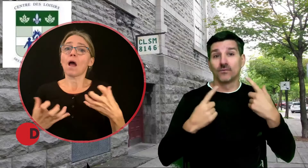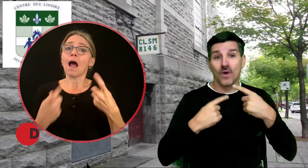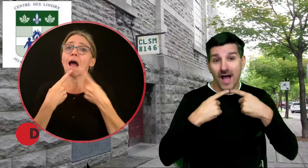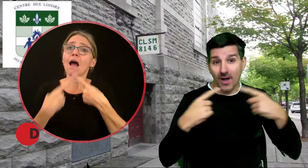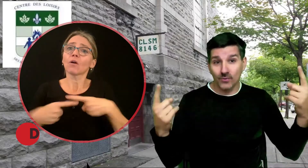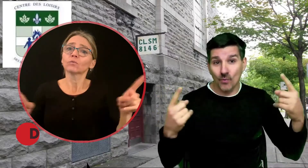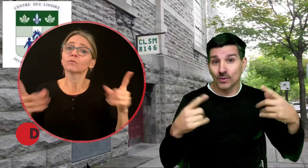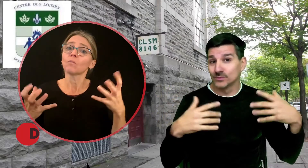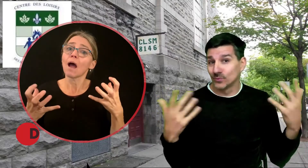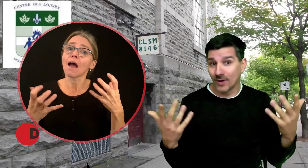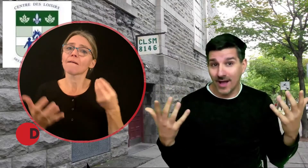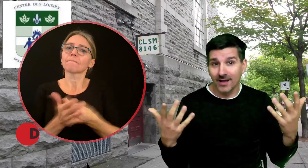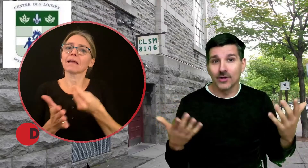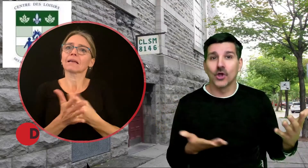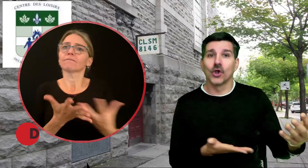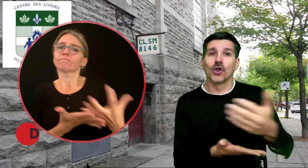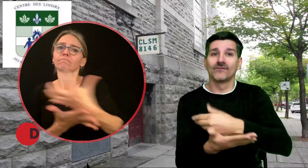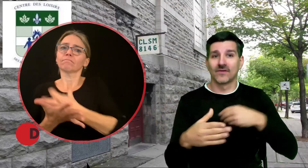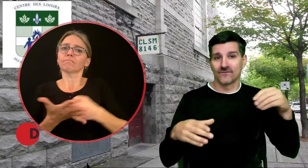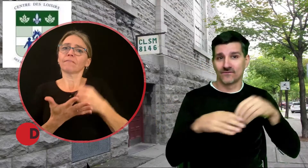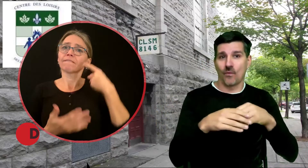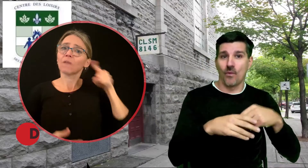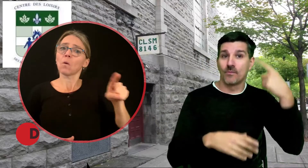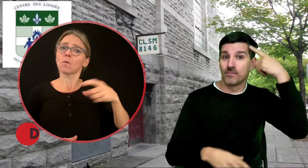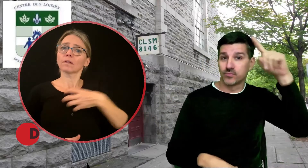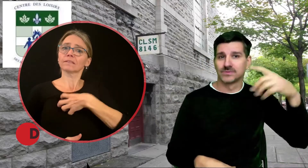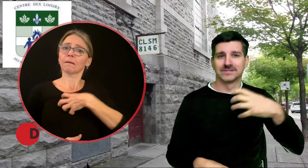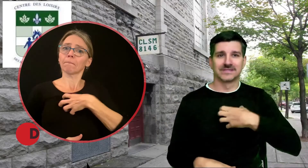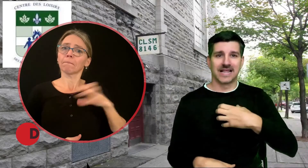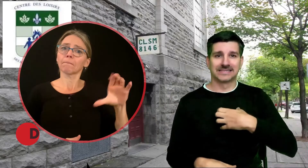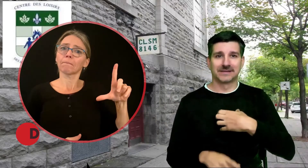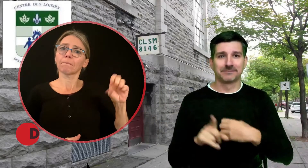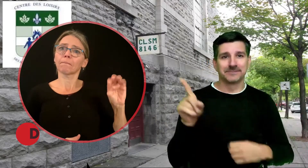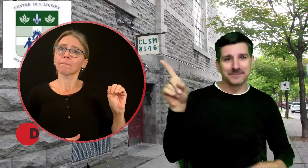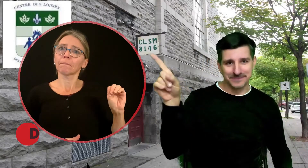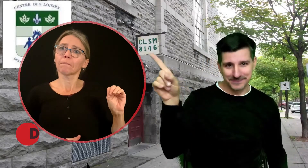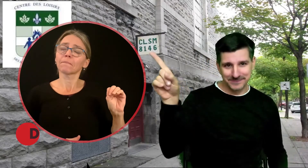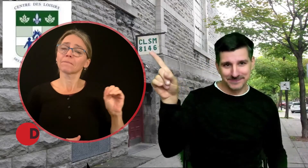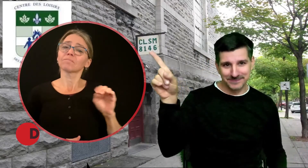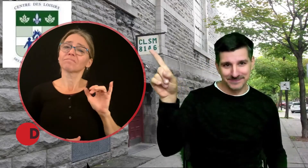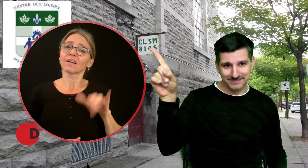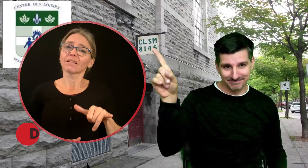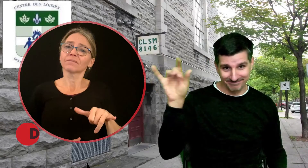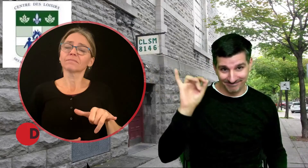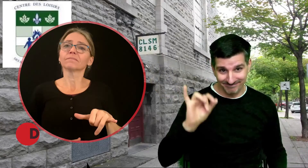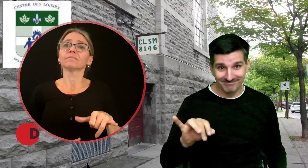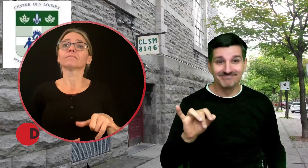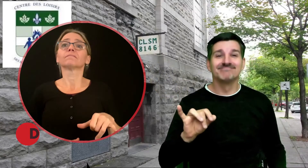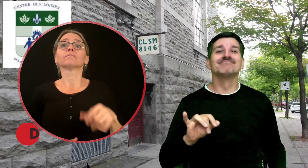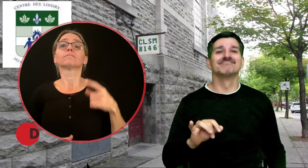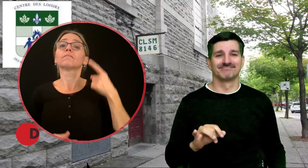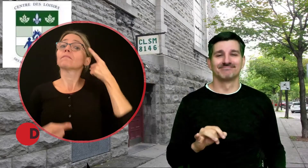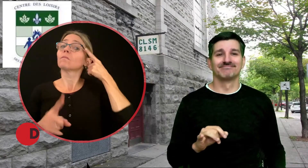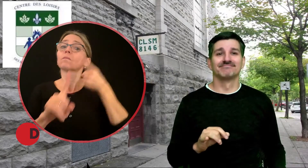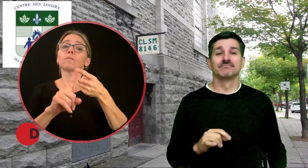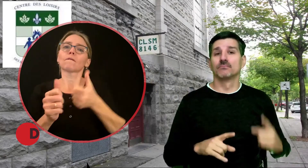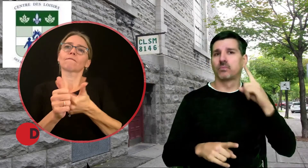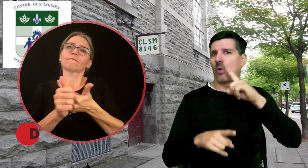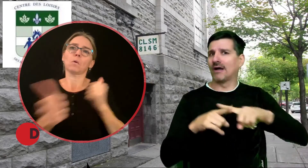I want to announce this fundraising campaign for CLSM.